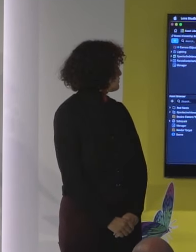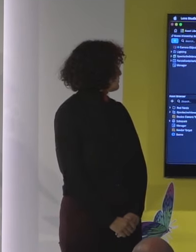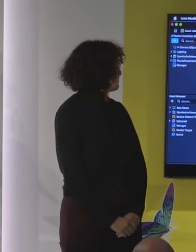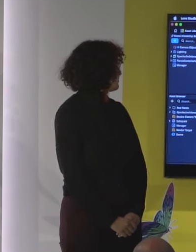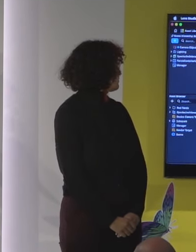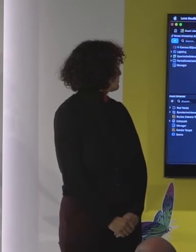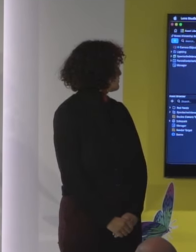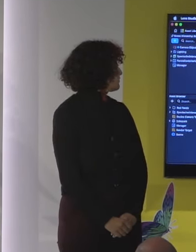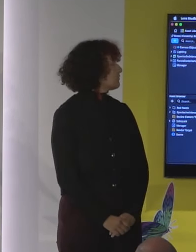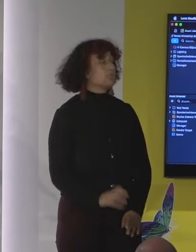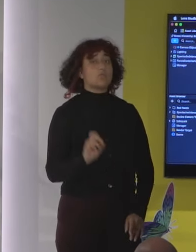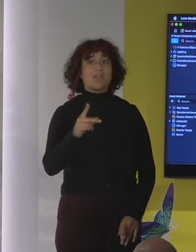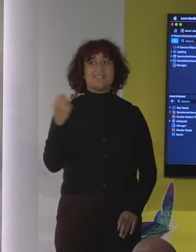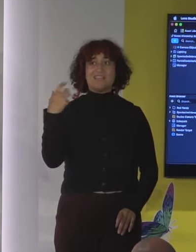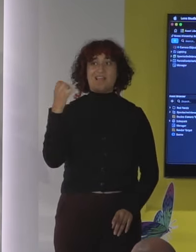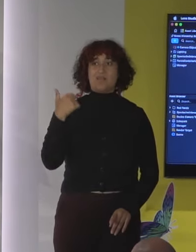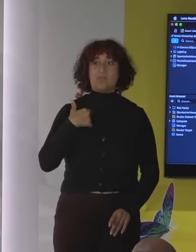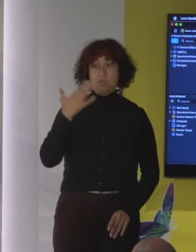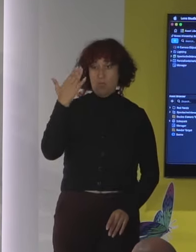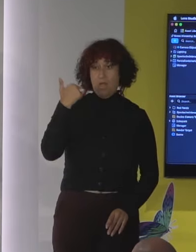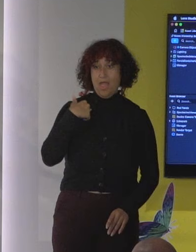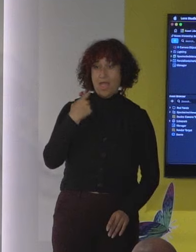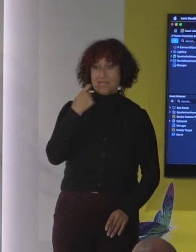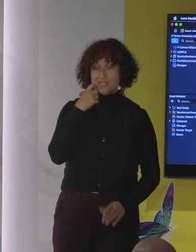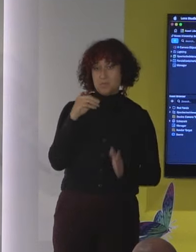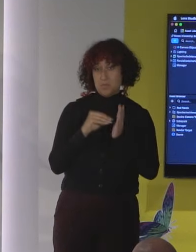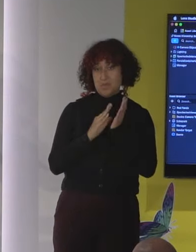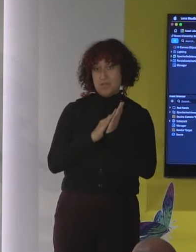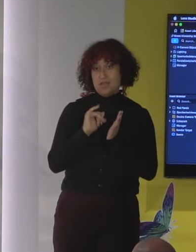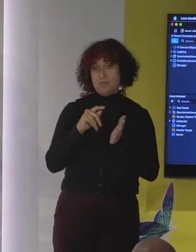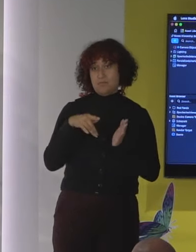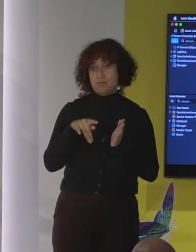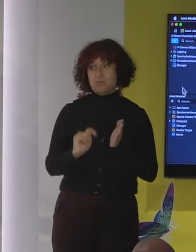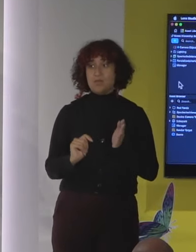So, it's gonna yell at me, because I just put in an input property. I don't have a reference to what it wants.